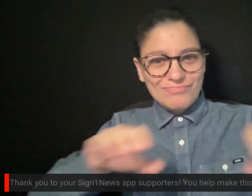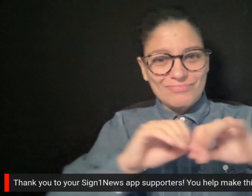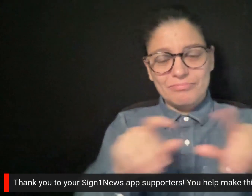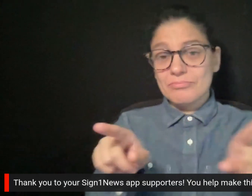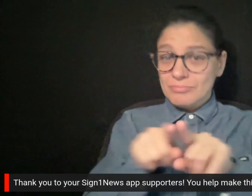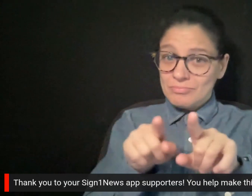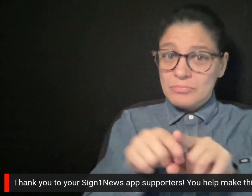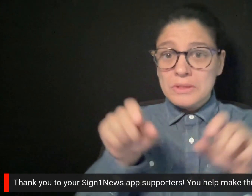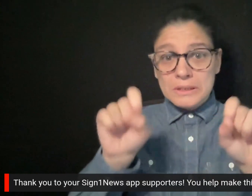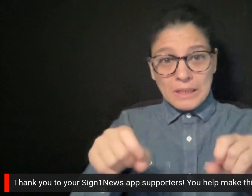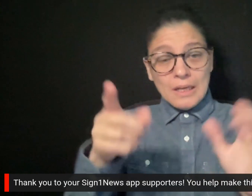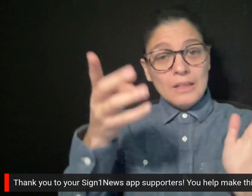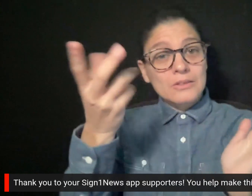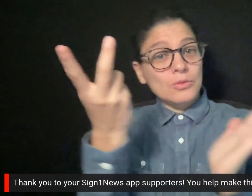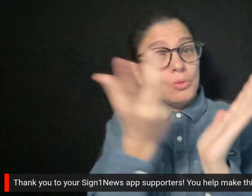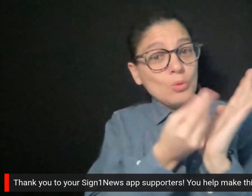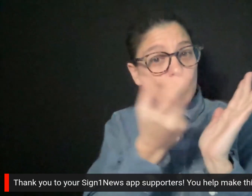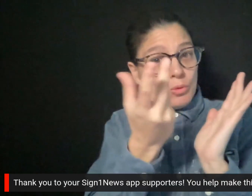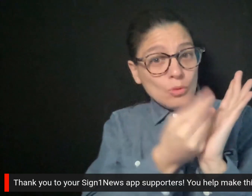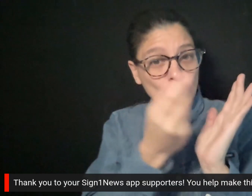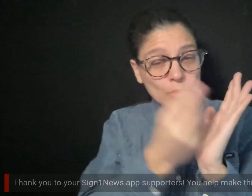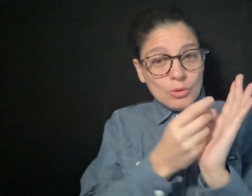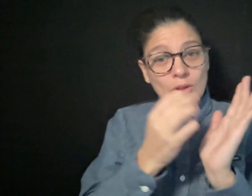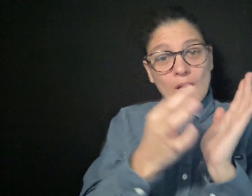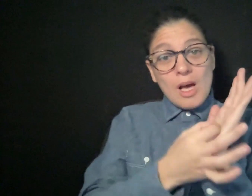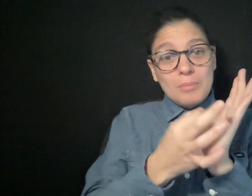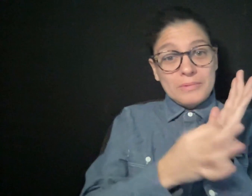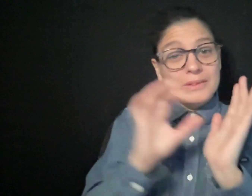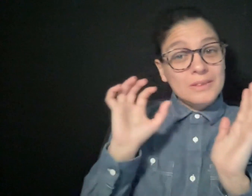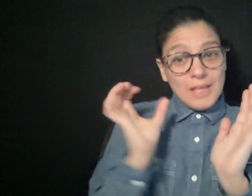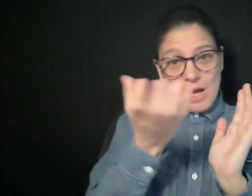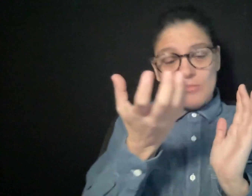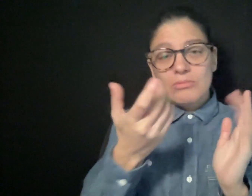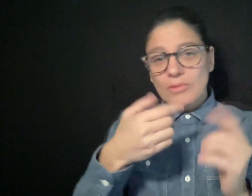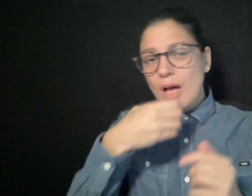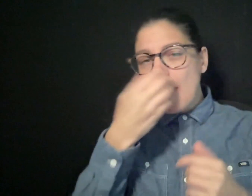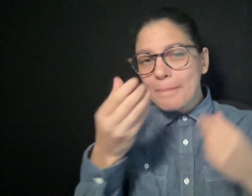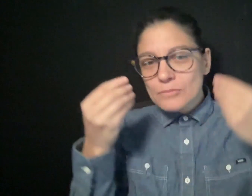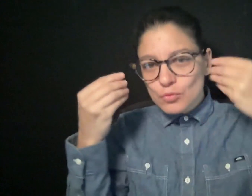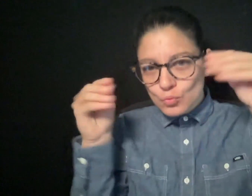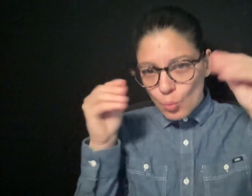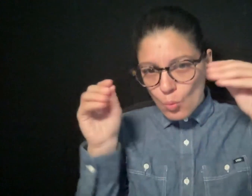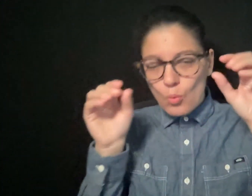this broadcast happen download the Sign1News app by heading to the app store or Google